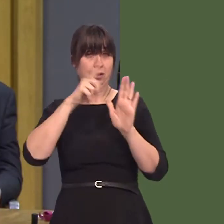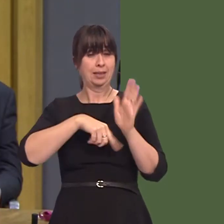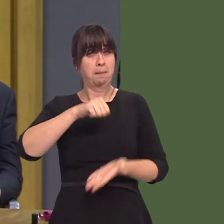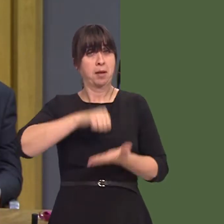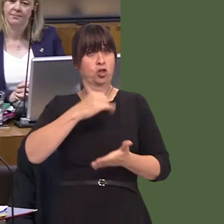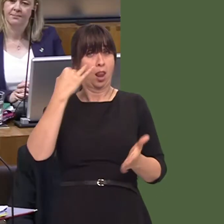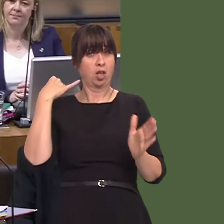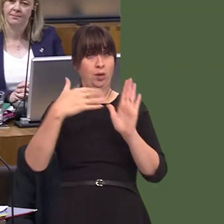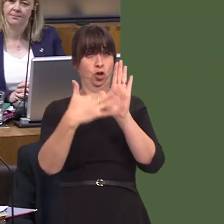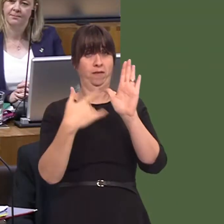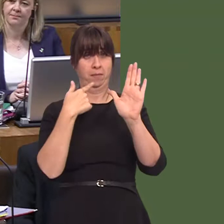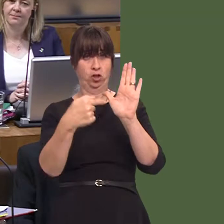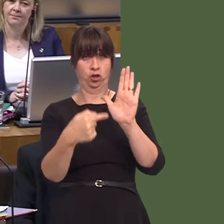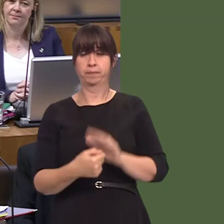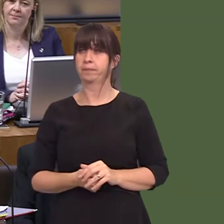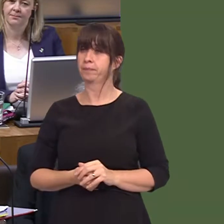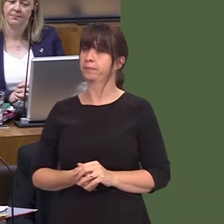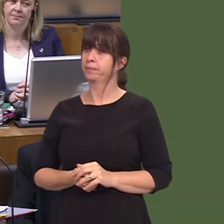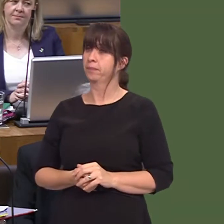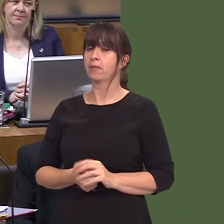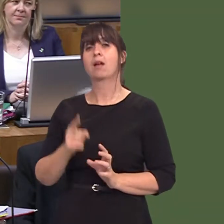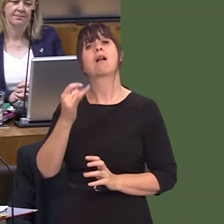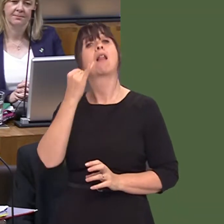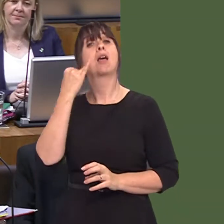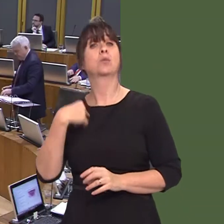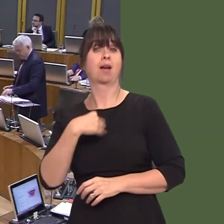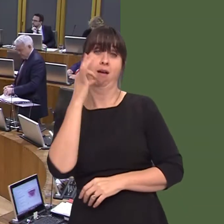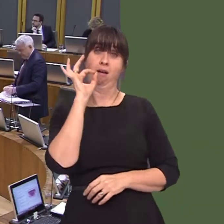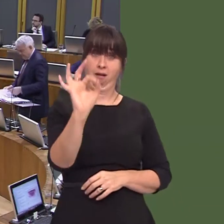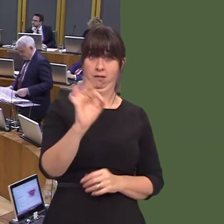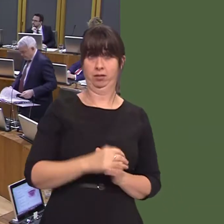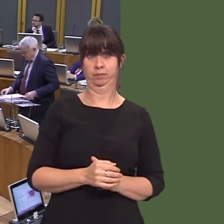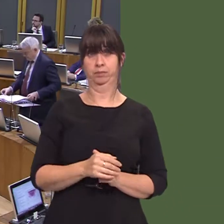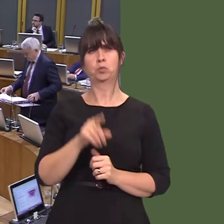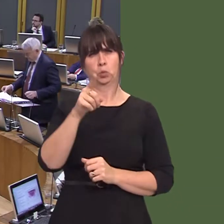published last week. Leanne Wood: First Minister, last week when I asked you, you revealed that your plan to